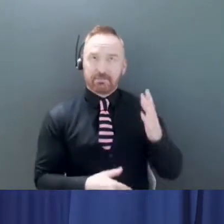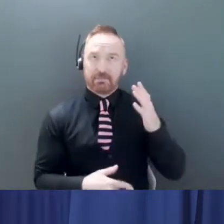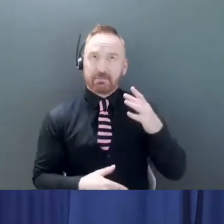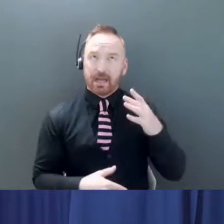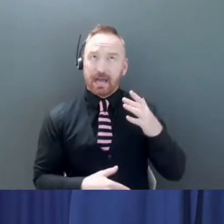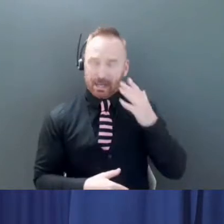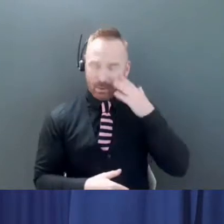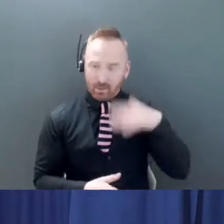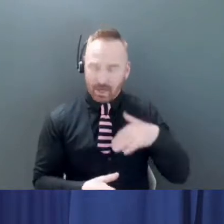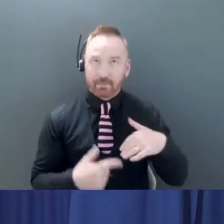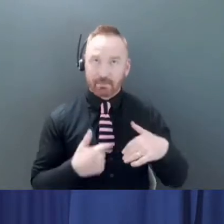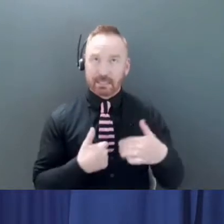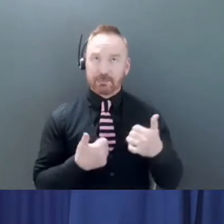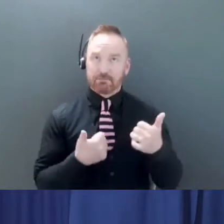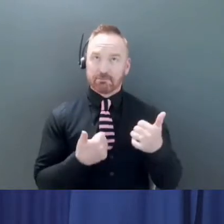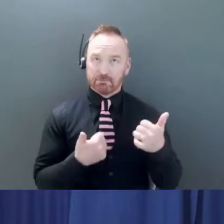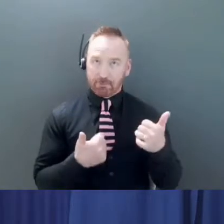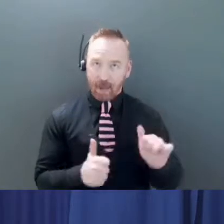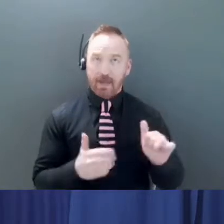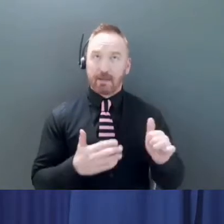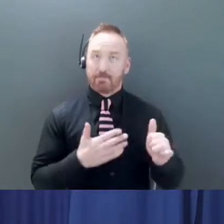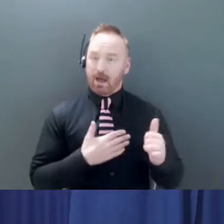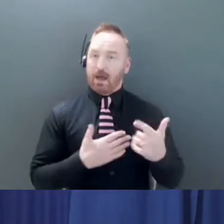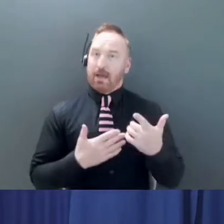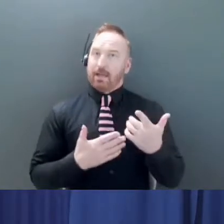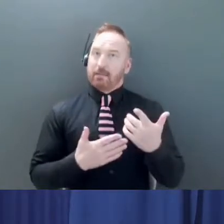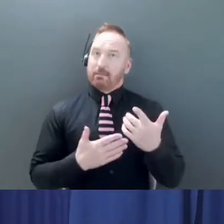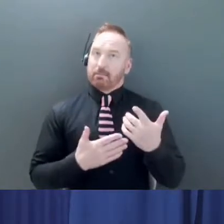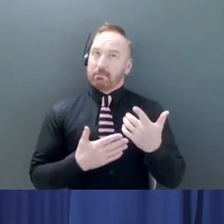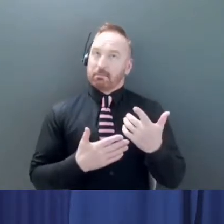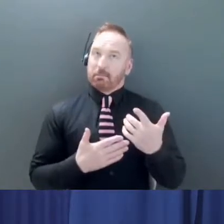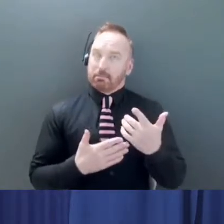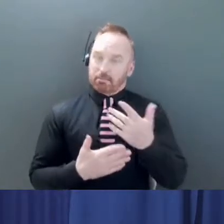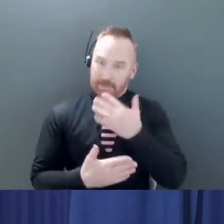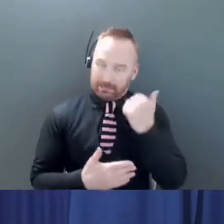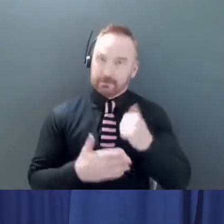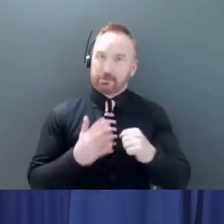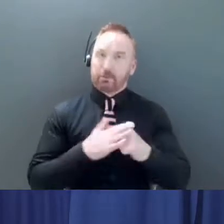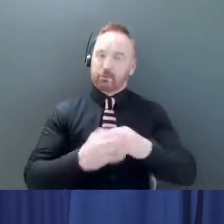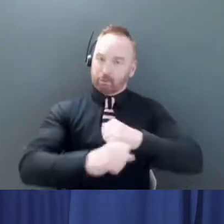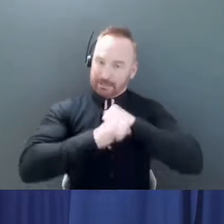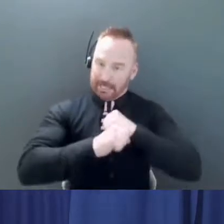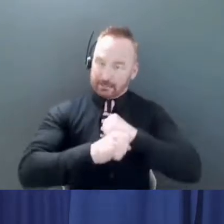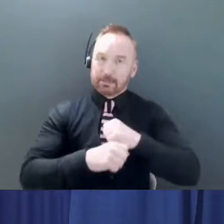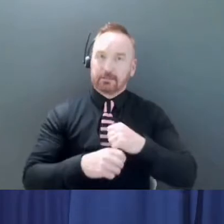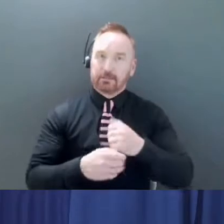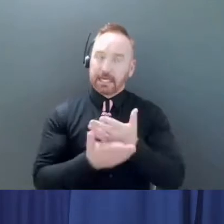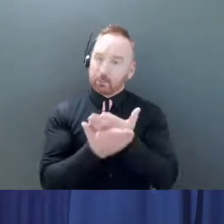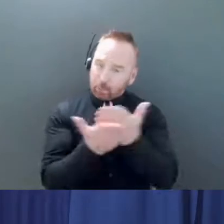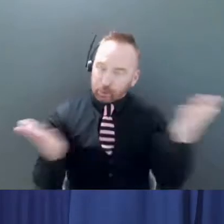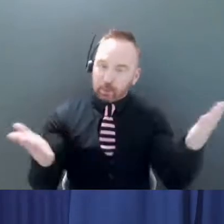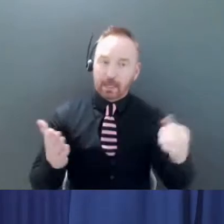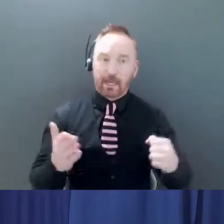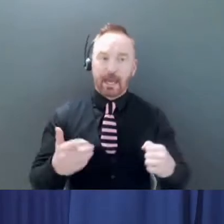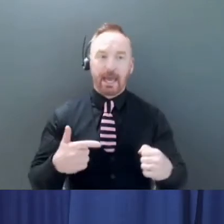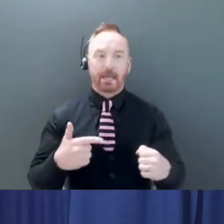my vaccine, I knew that I was doing my part to keep Yukoners safe.